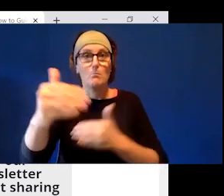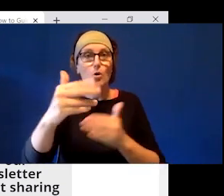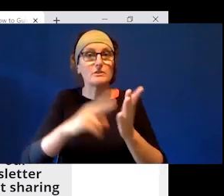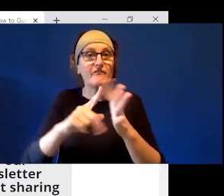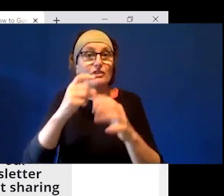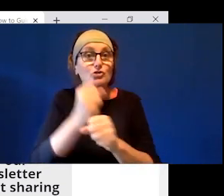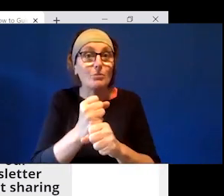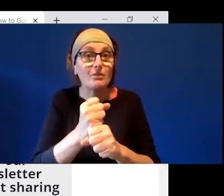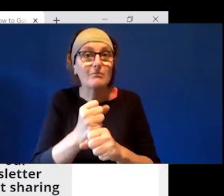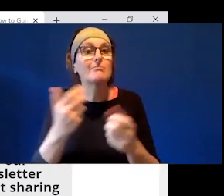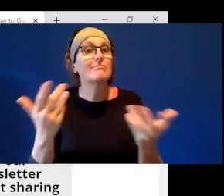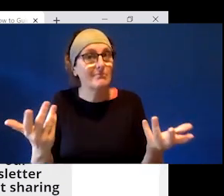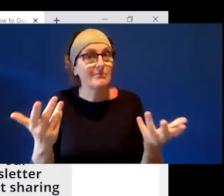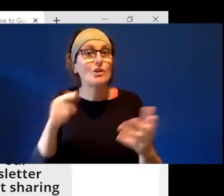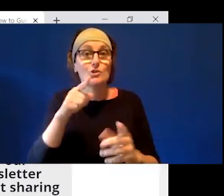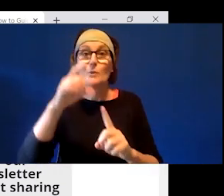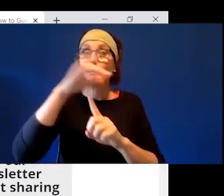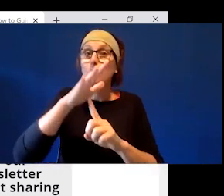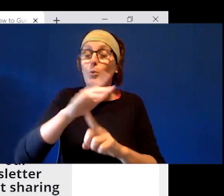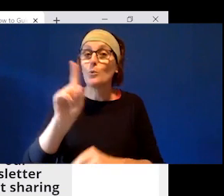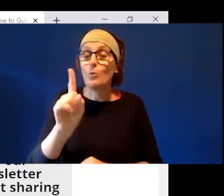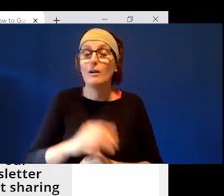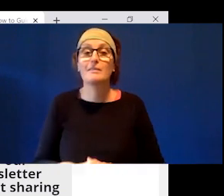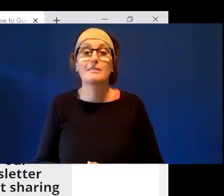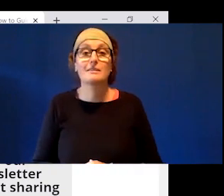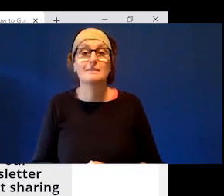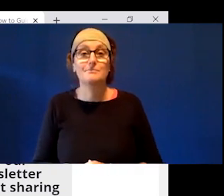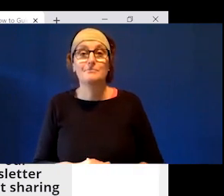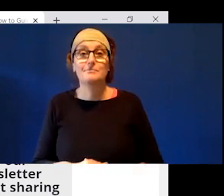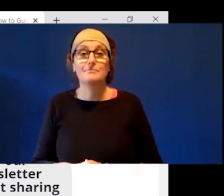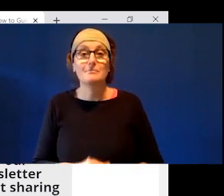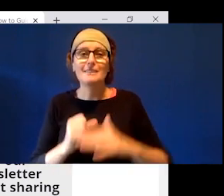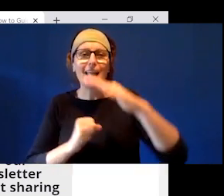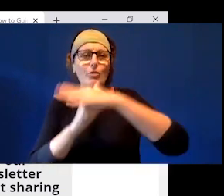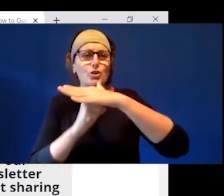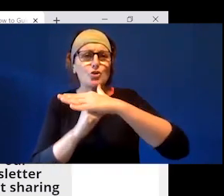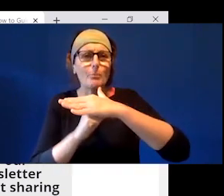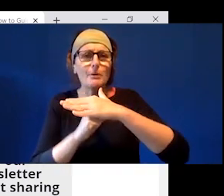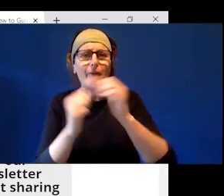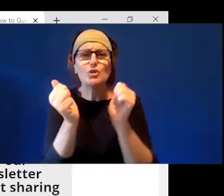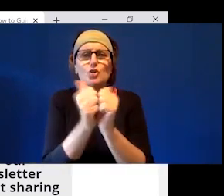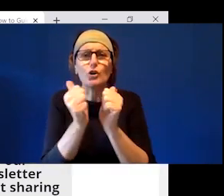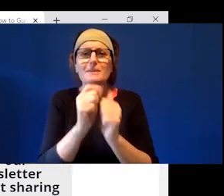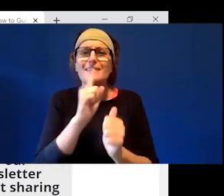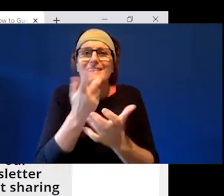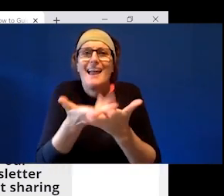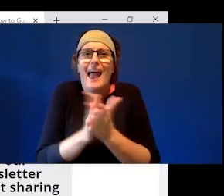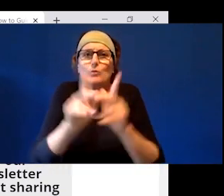definitely say one of the main points here is that at the very top, Kevin, there is a dunlt that says, "How to get started." The first